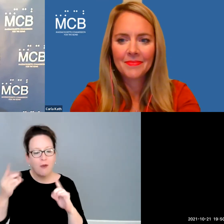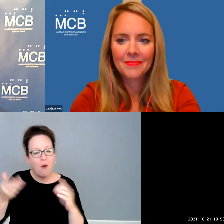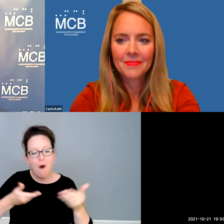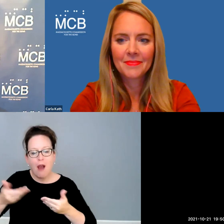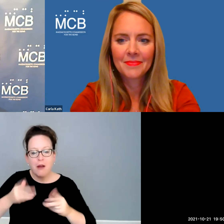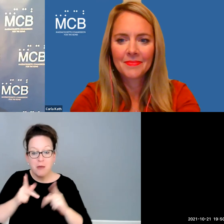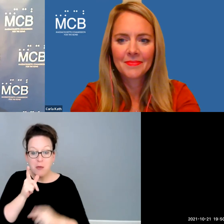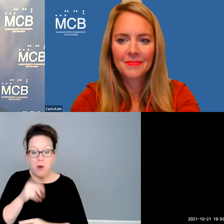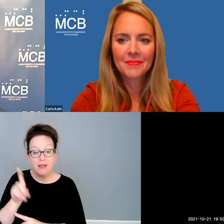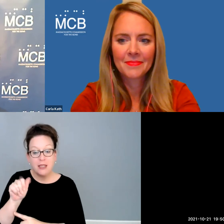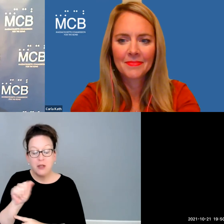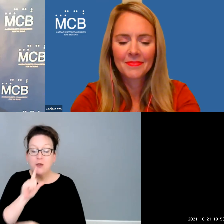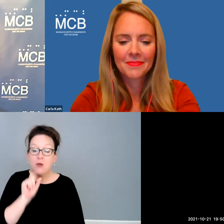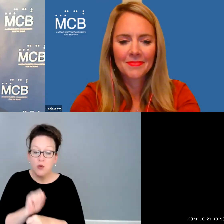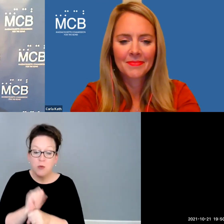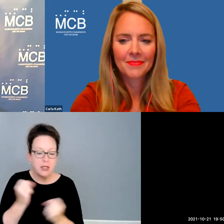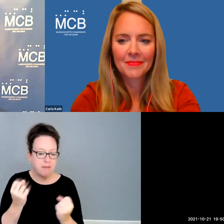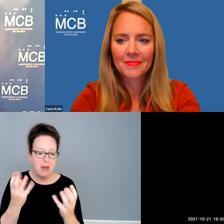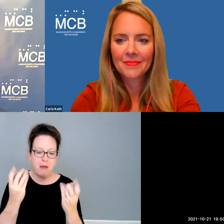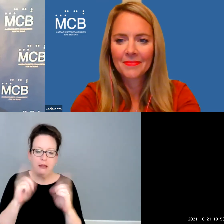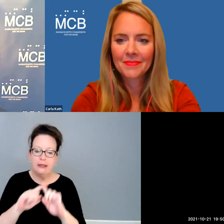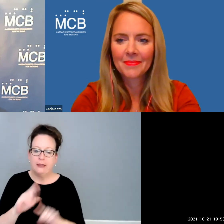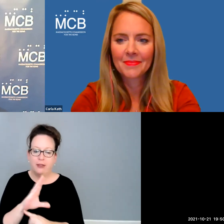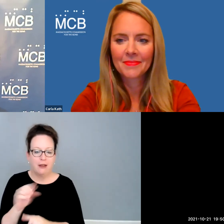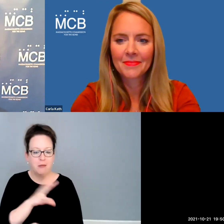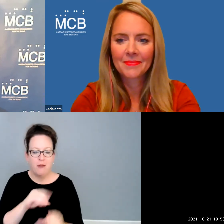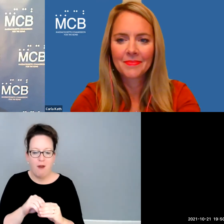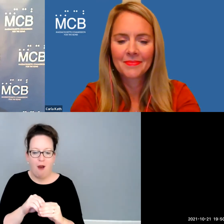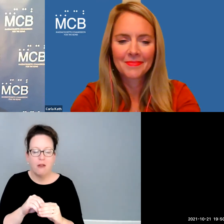run the spectrum. A lot of the major institutional players are good, a lot of that healthcare,